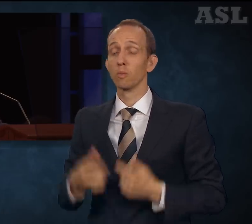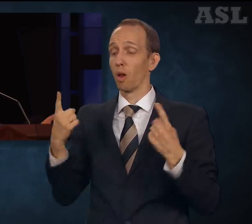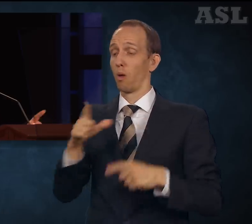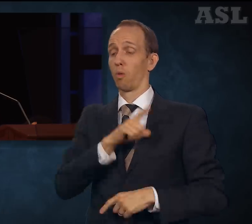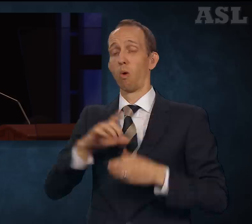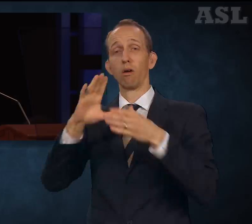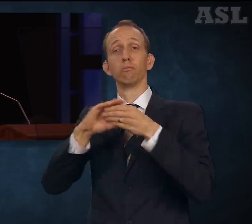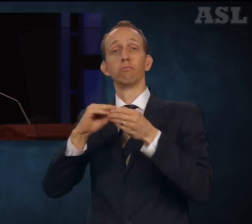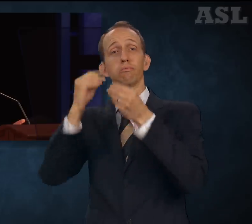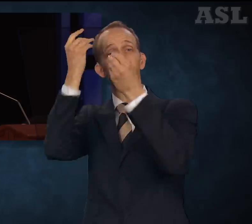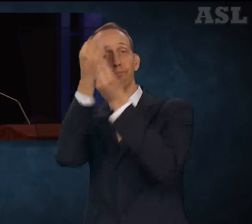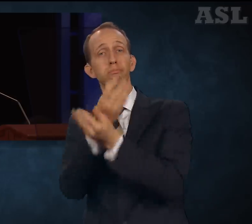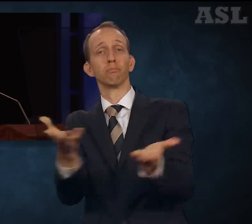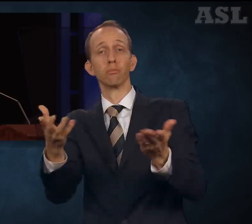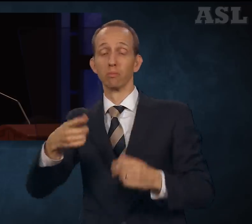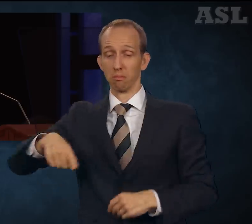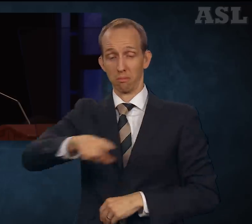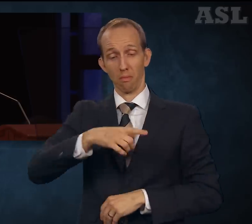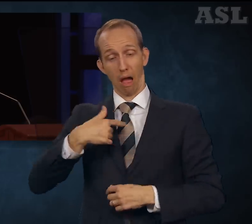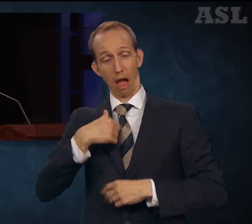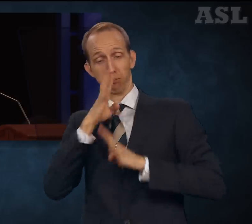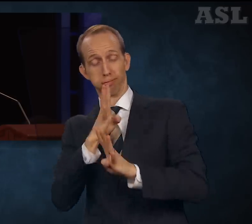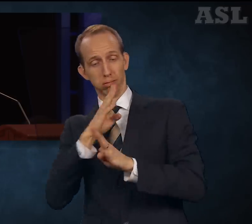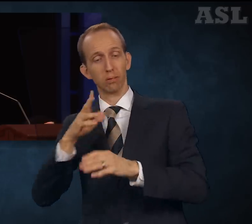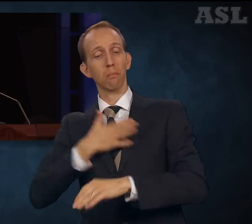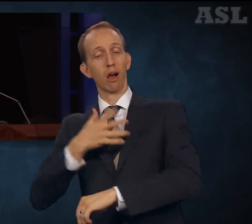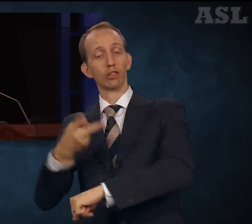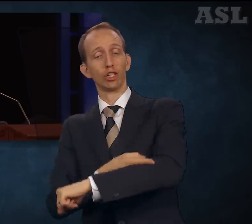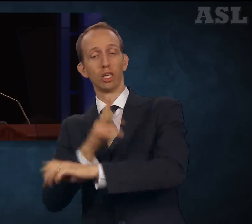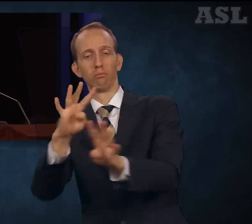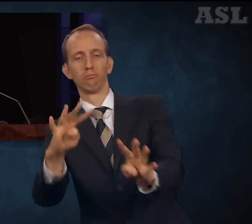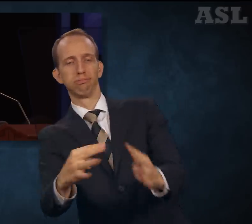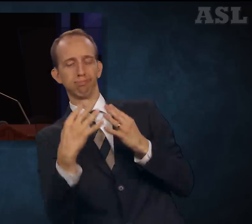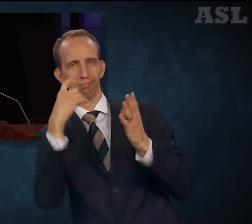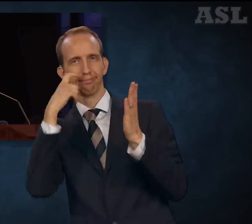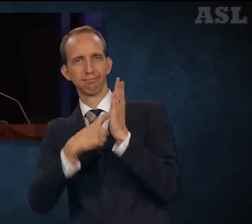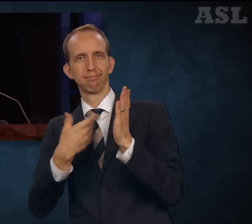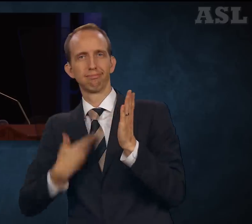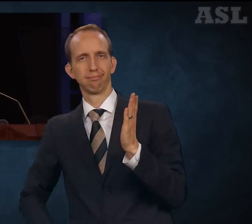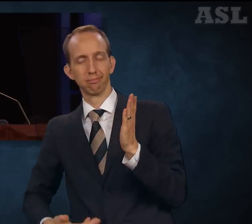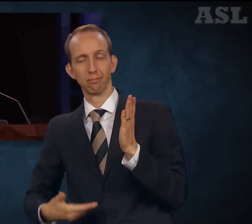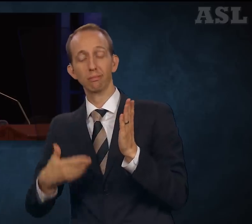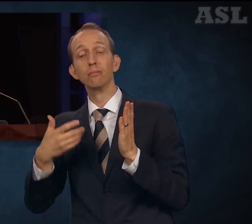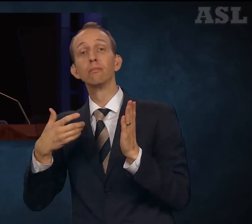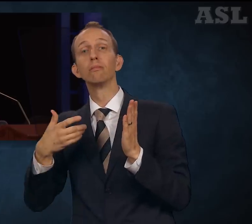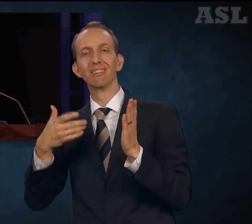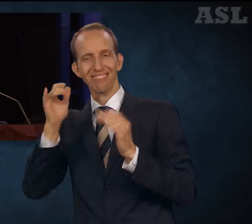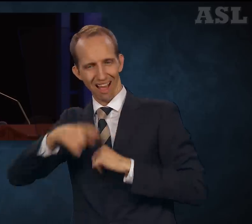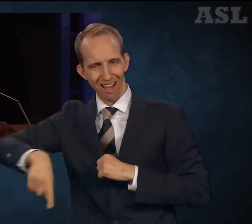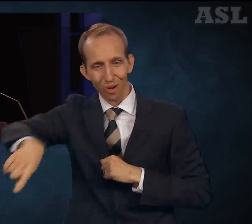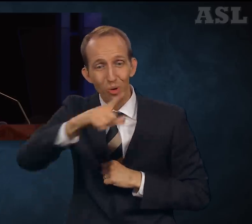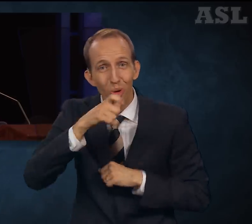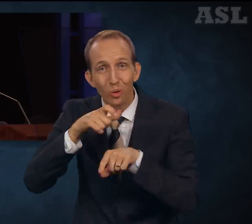THE VARIOUS TRIBES OF ISRAEL